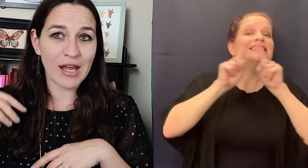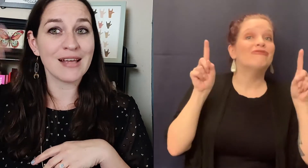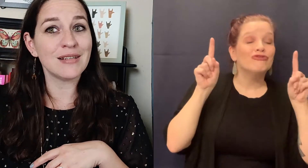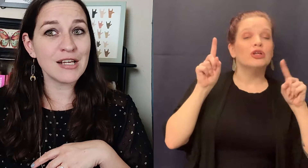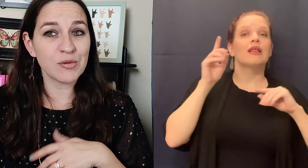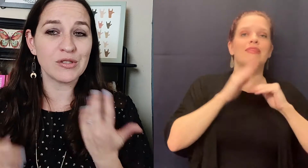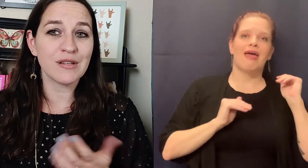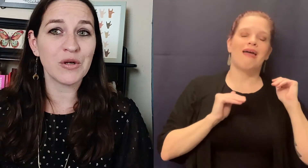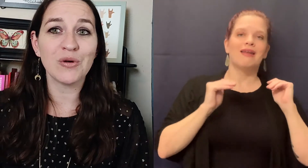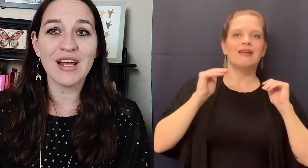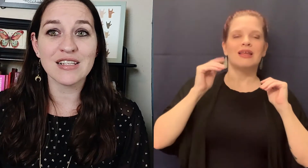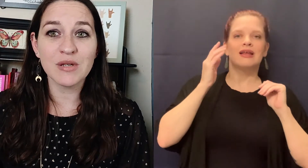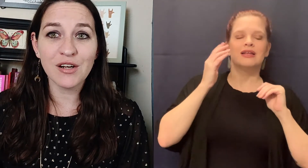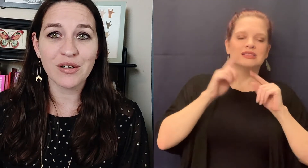way as an expert than we would as a beginner.